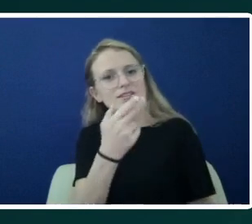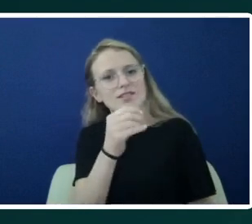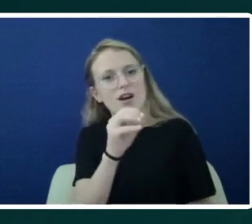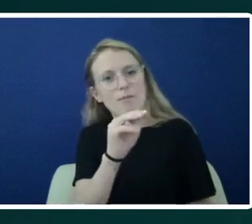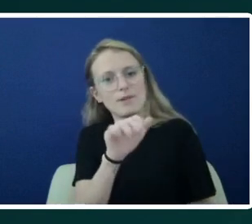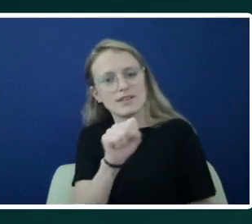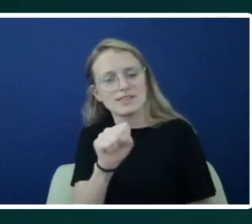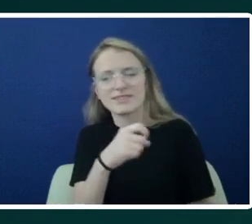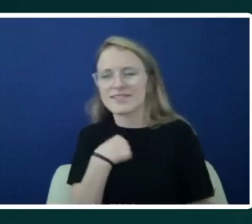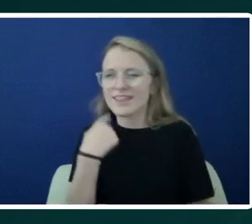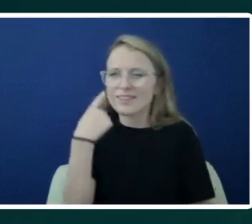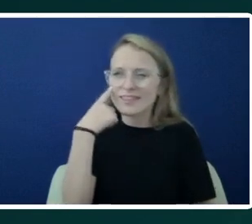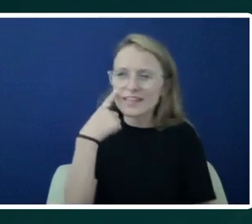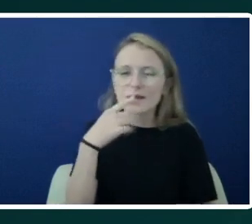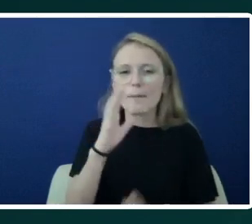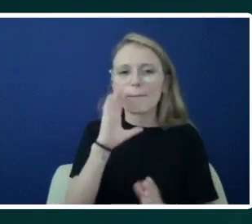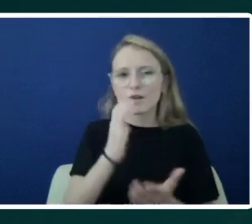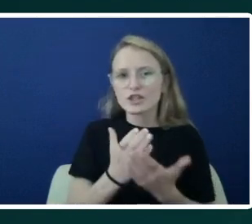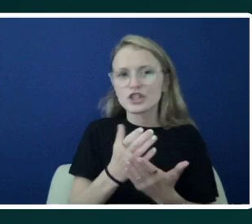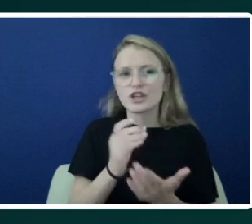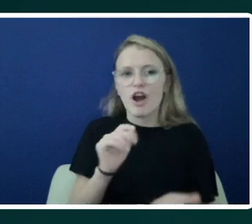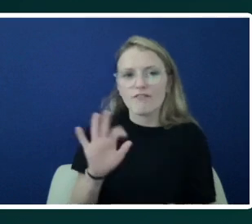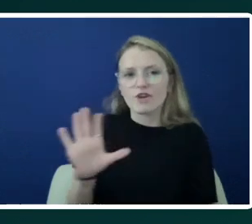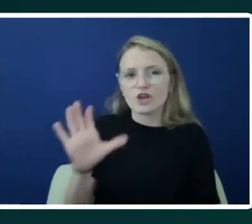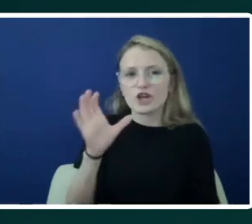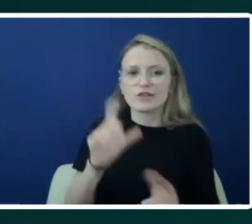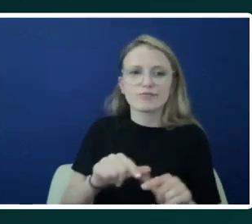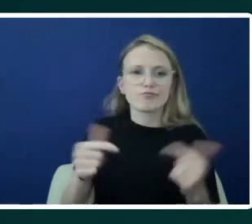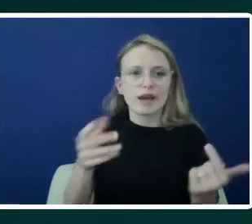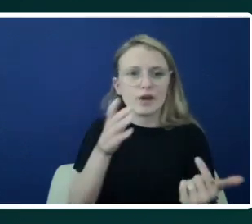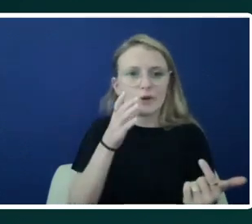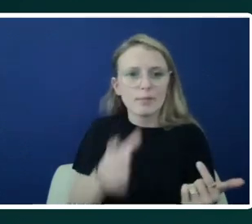her great-grandmother hanging in her family home.